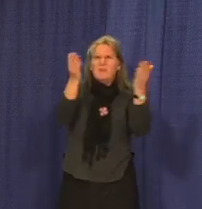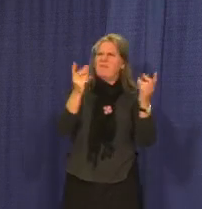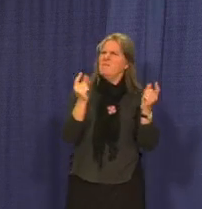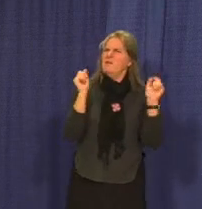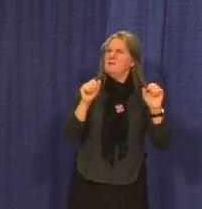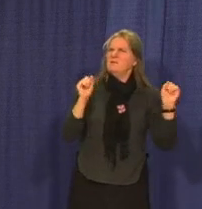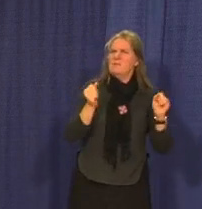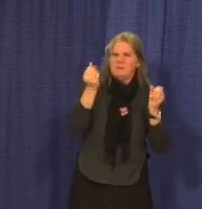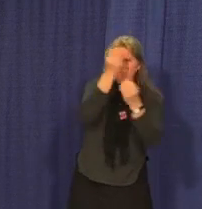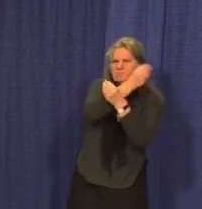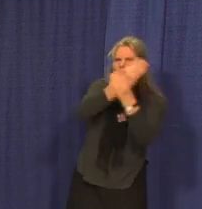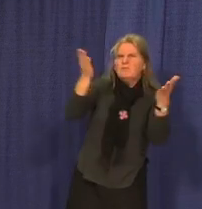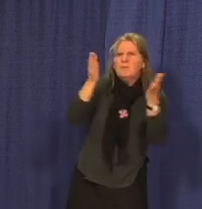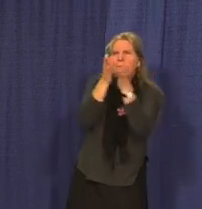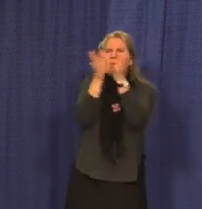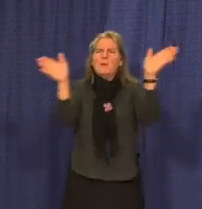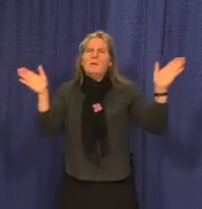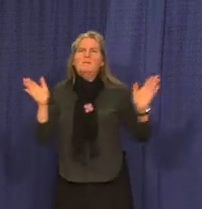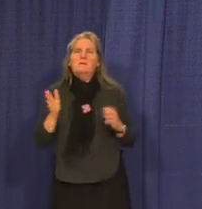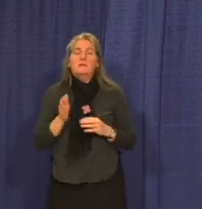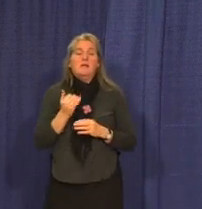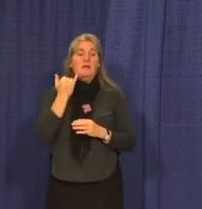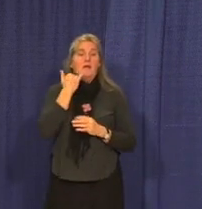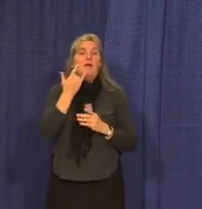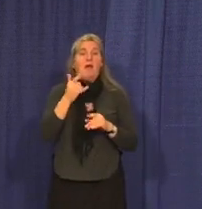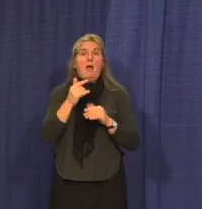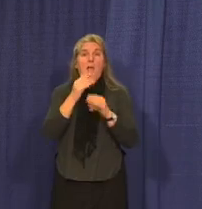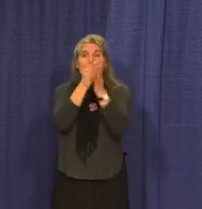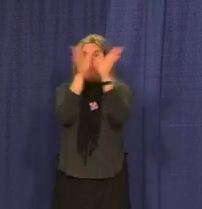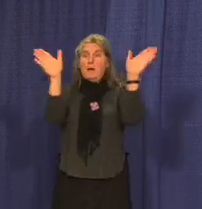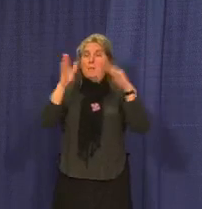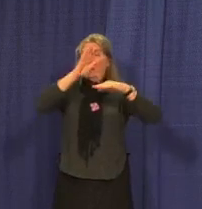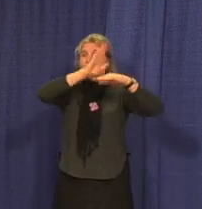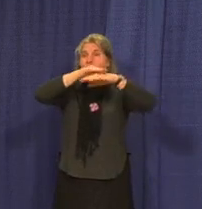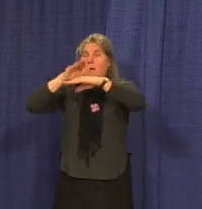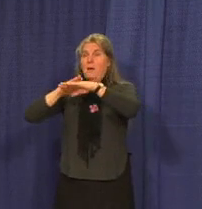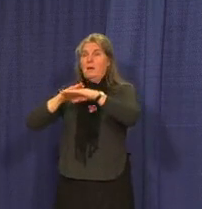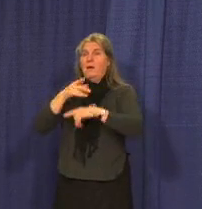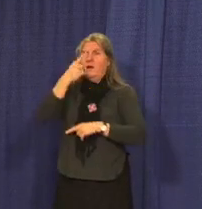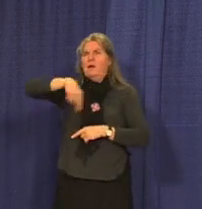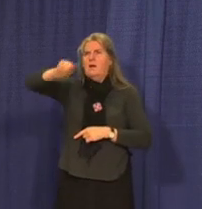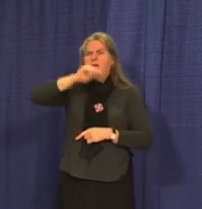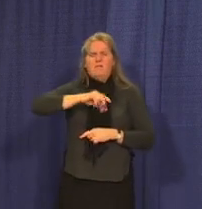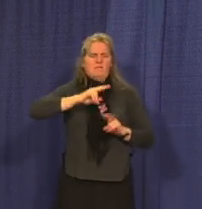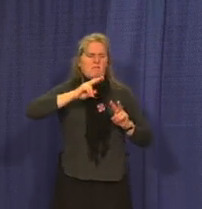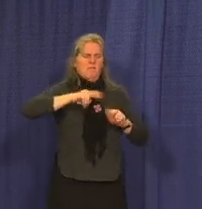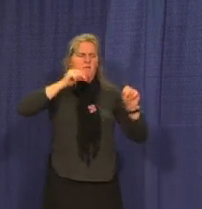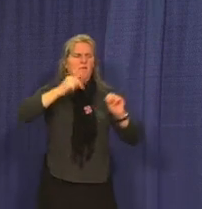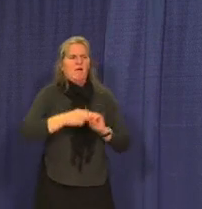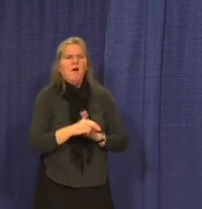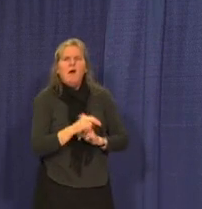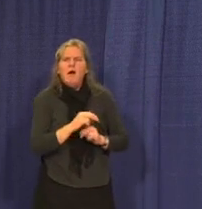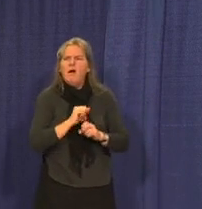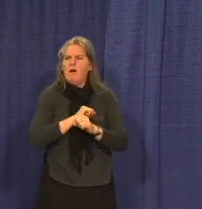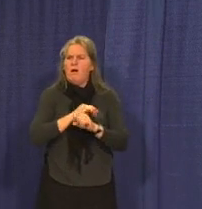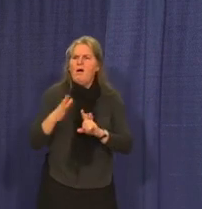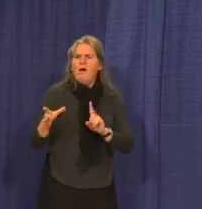They provide this information as quickly as they possibly can. When this happens, it is not a time to shame people who have